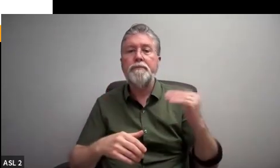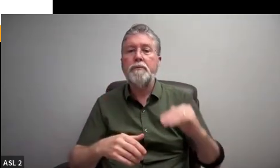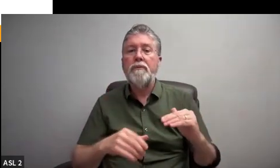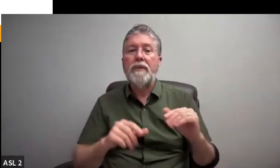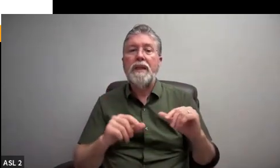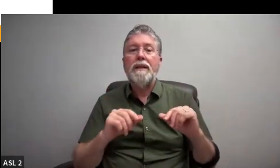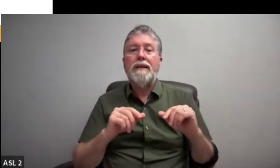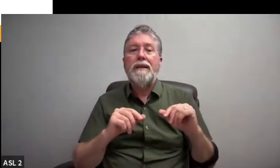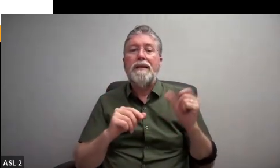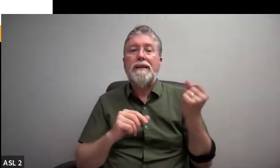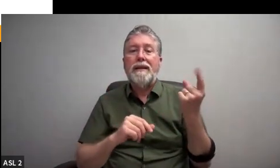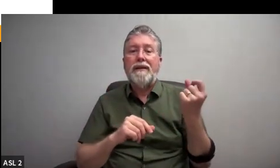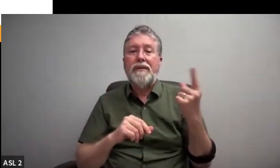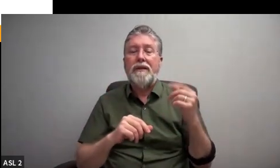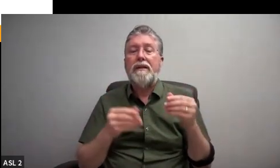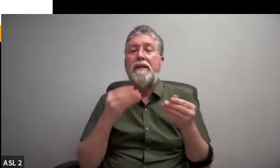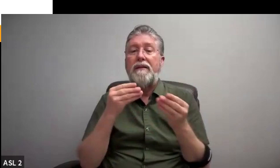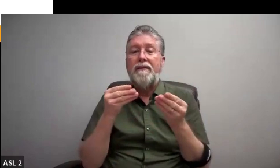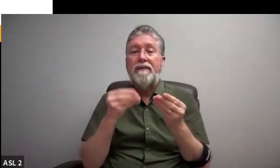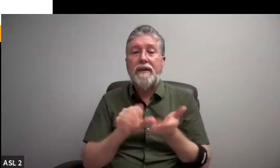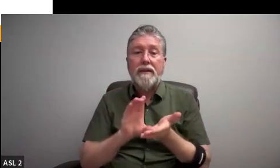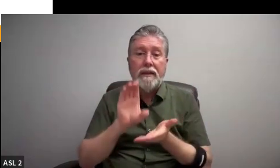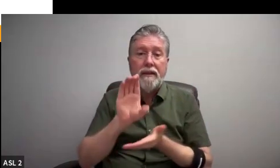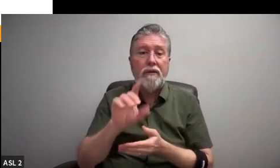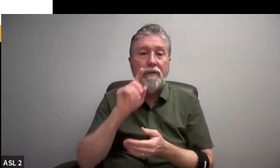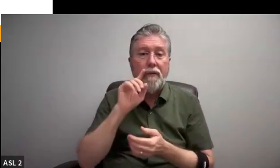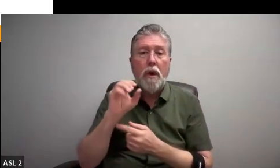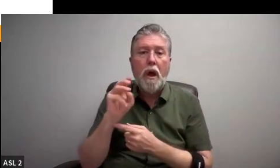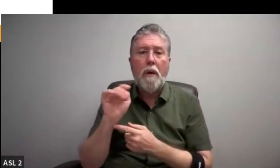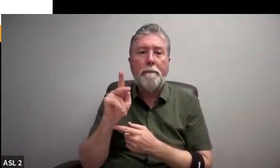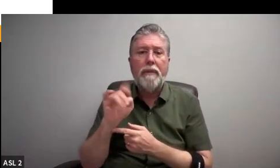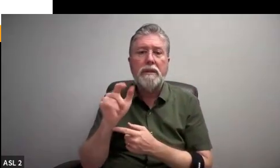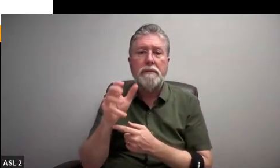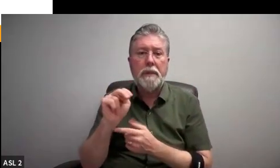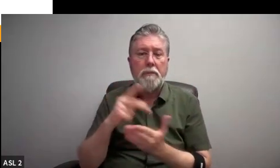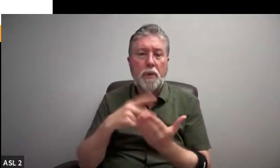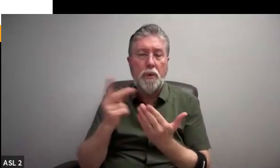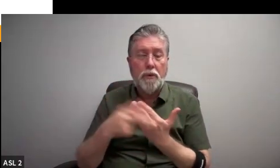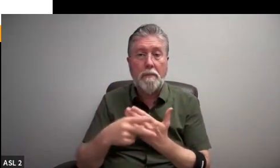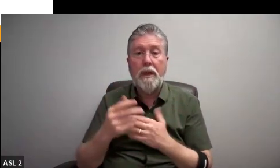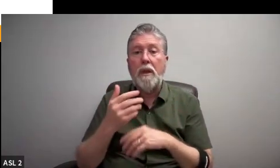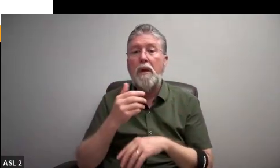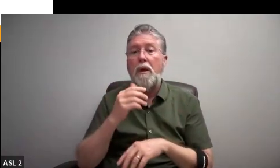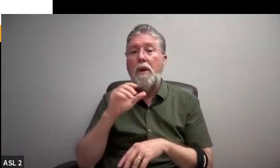funding allocation related to the Ombudsman program. Older Americans Act final rule part